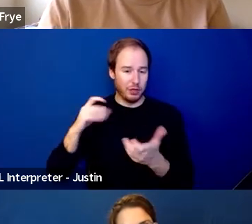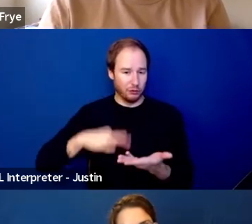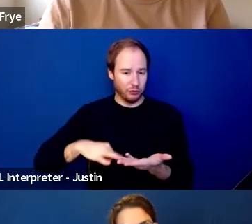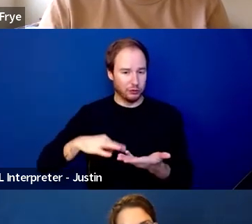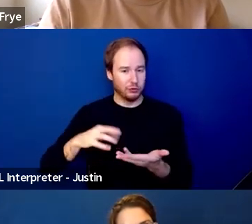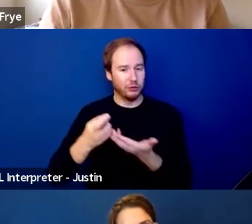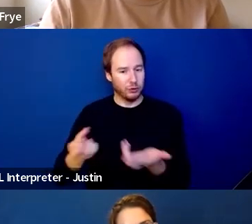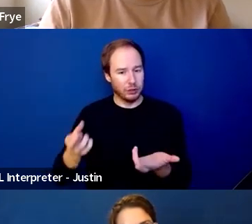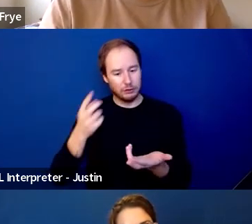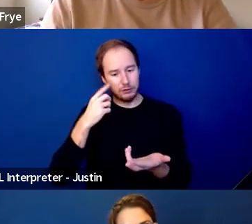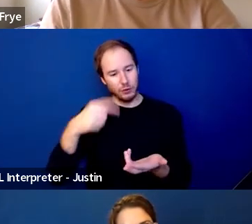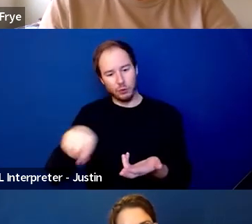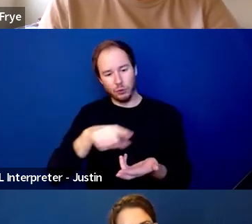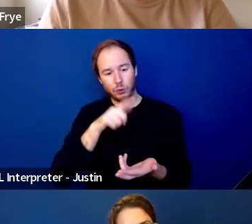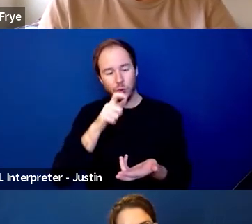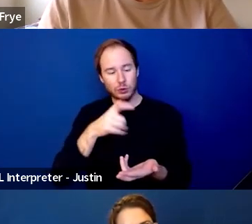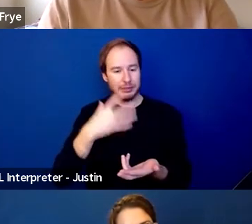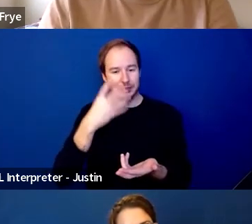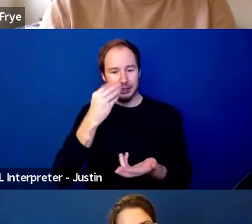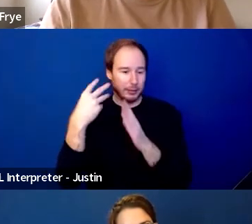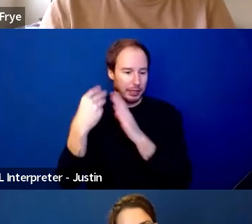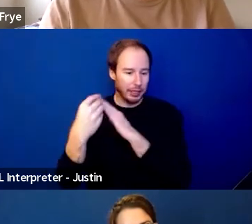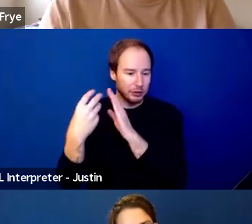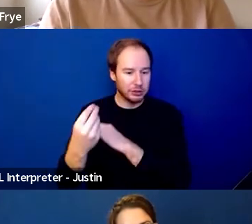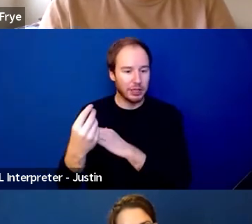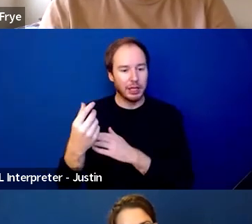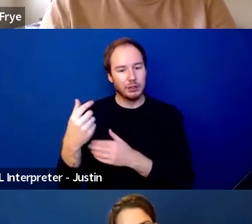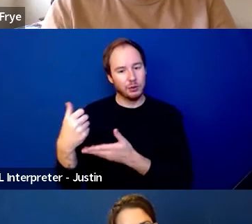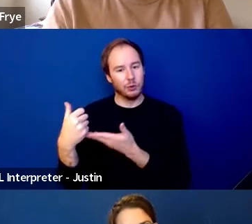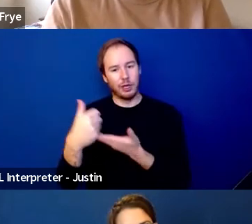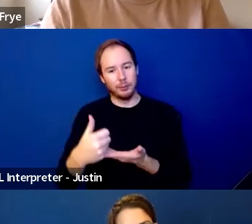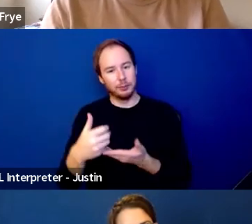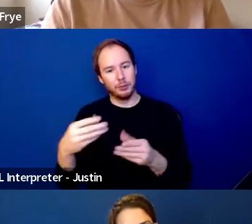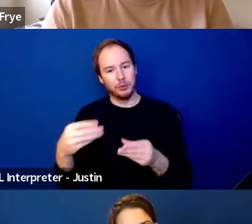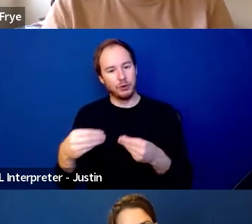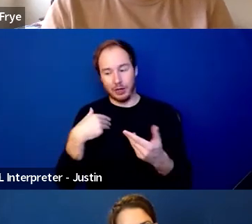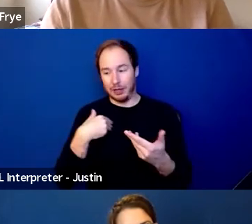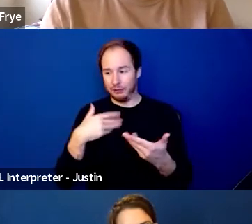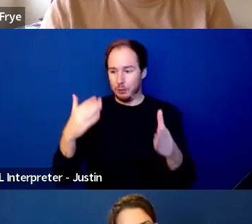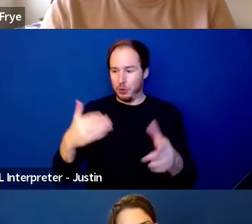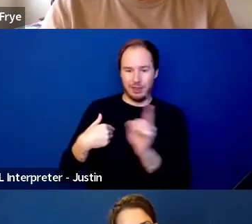who sleep outside to have somebody there who they can connect with